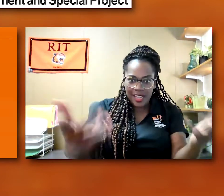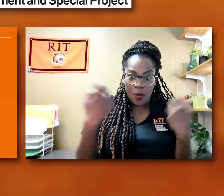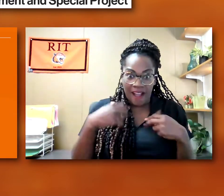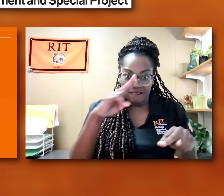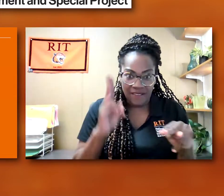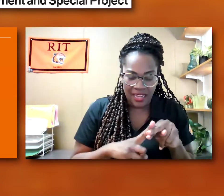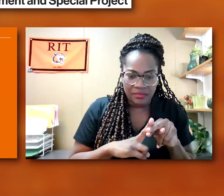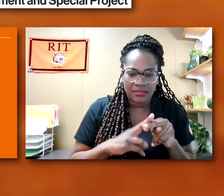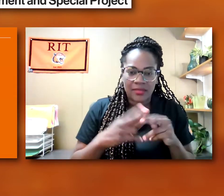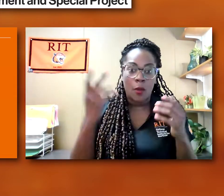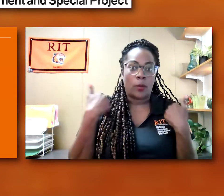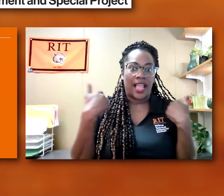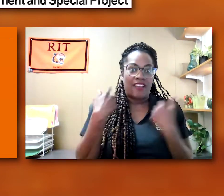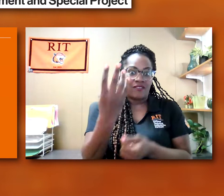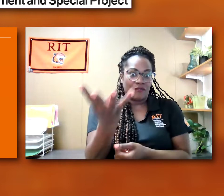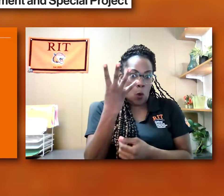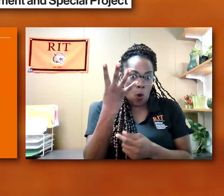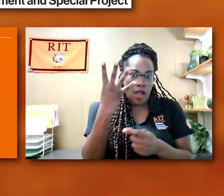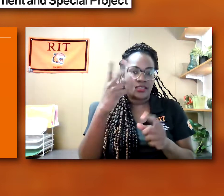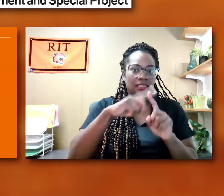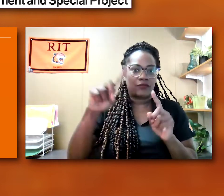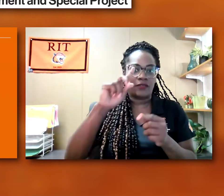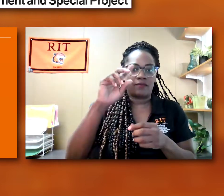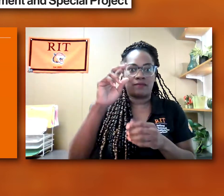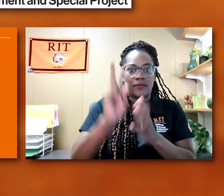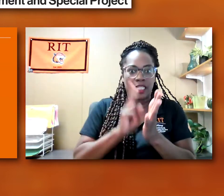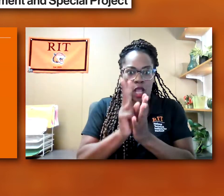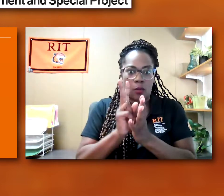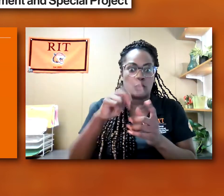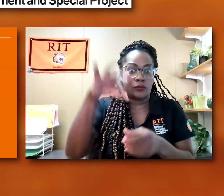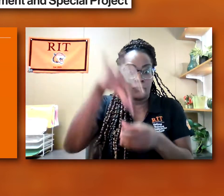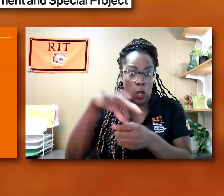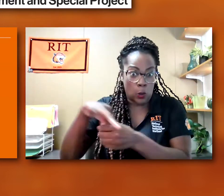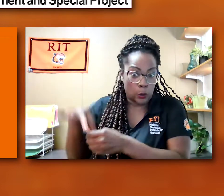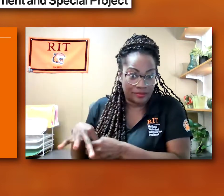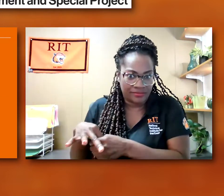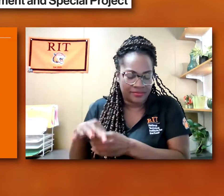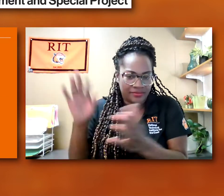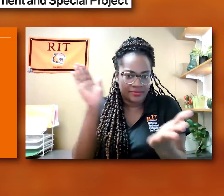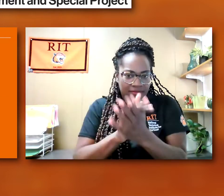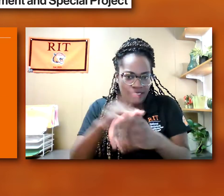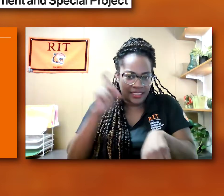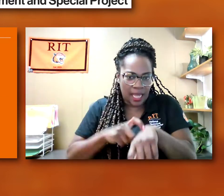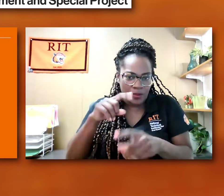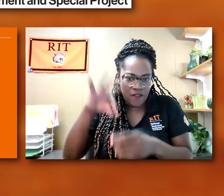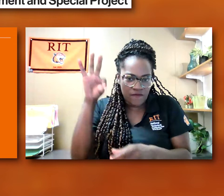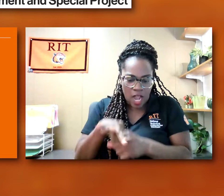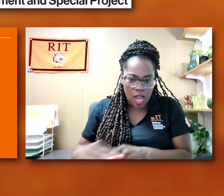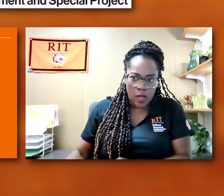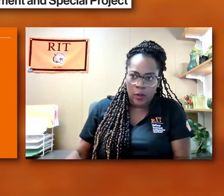All righty. So, do you guys want to have fun? We've got 4 different videos, and when we're done watching them,